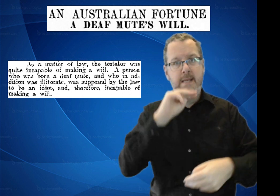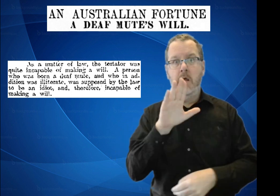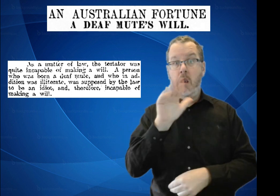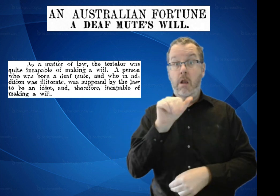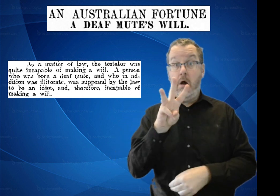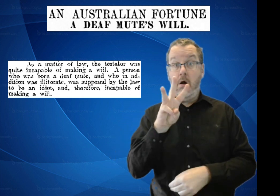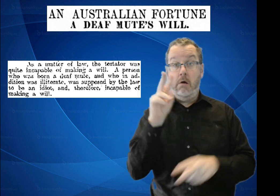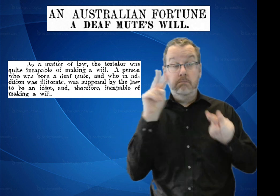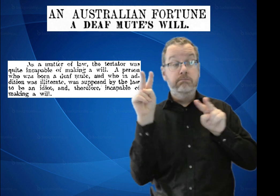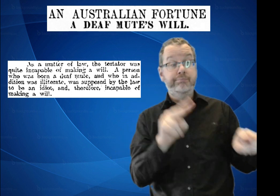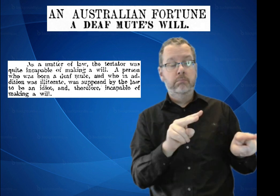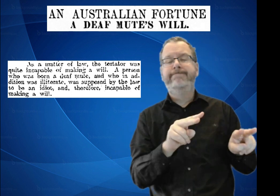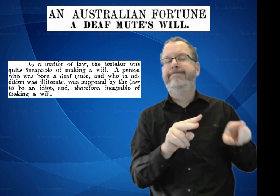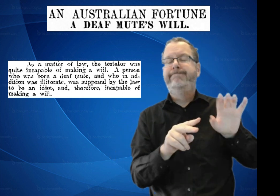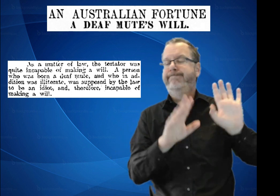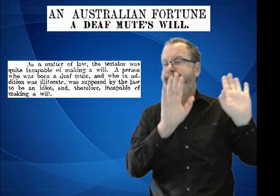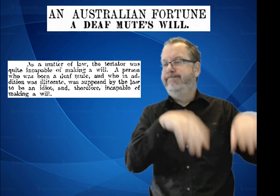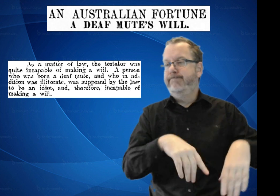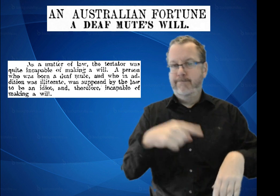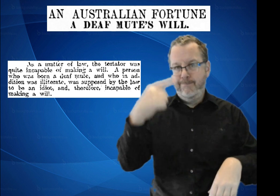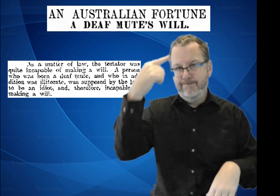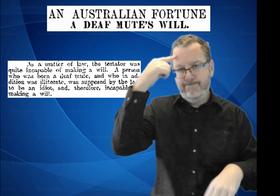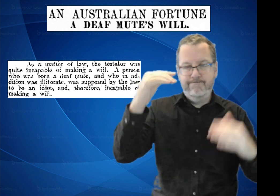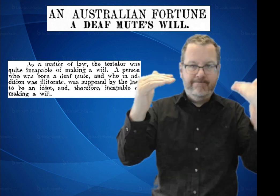was supposed by the law to be an idiot,